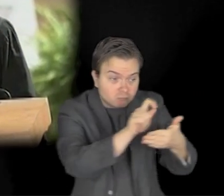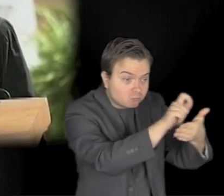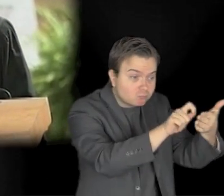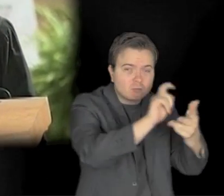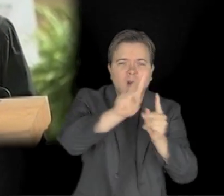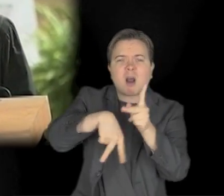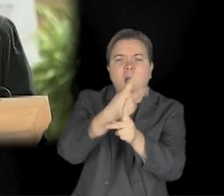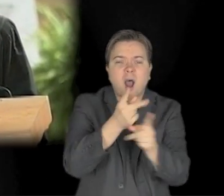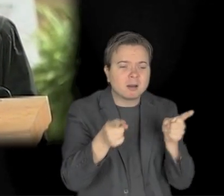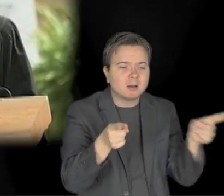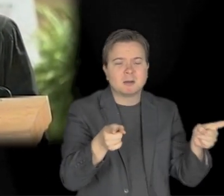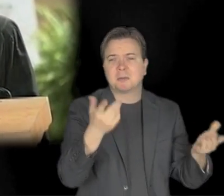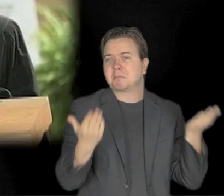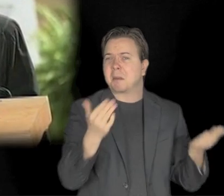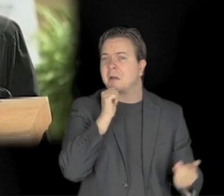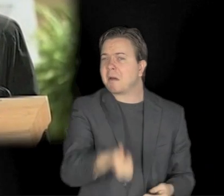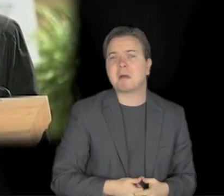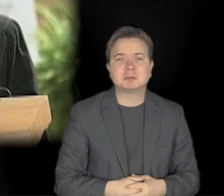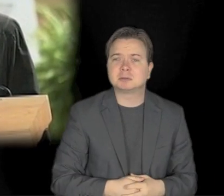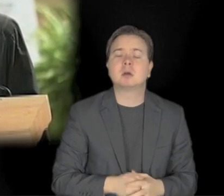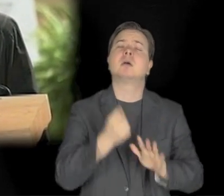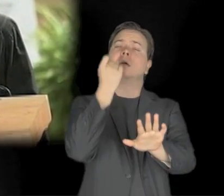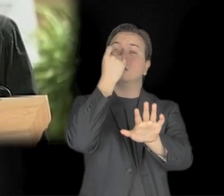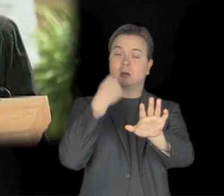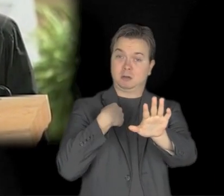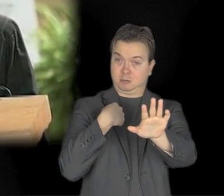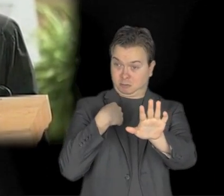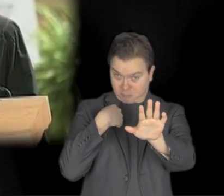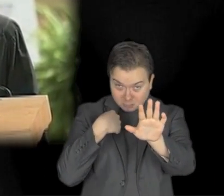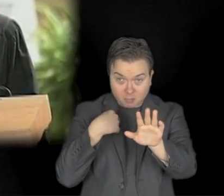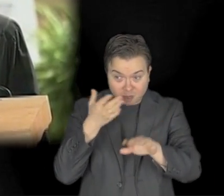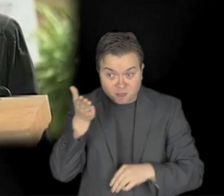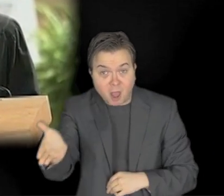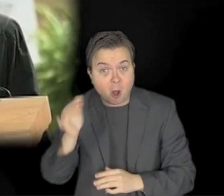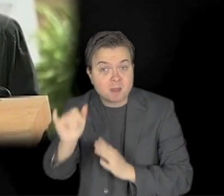Of course it was impossible to connect the dots looking forward when I was in college.